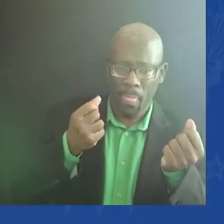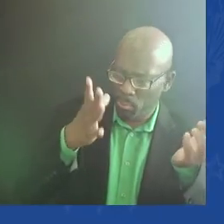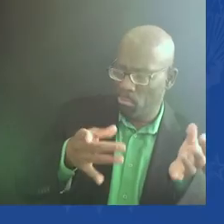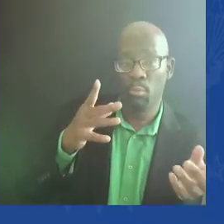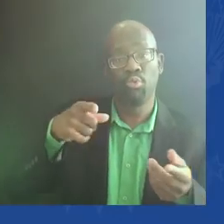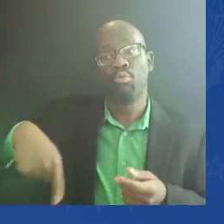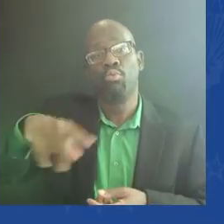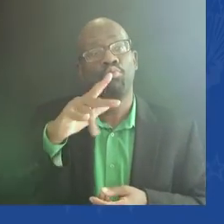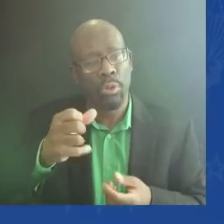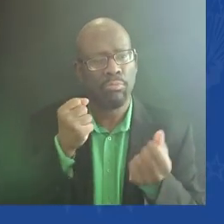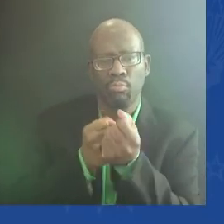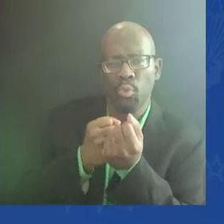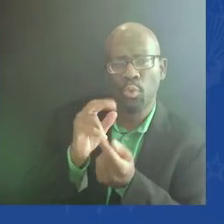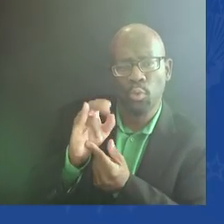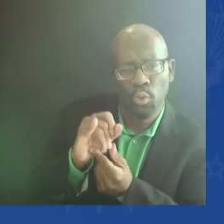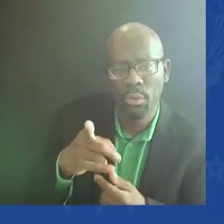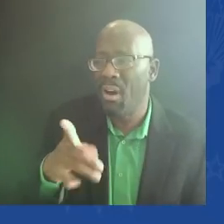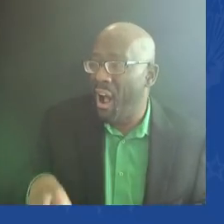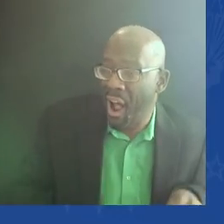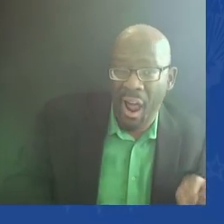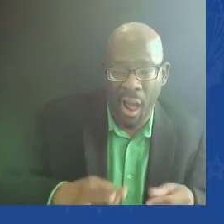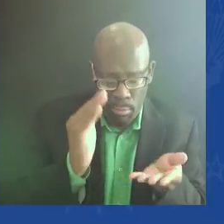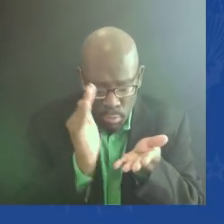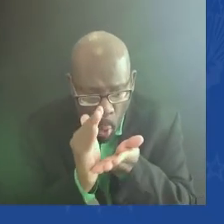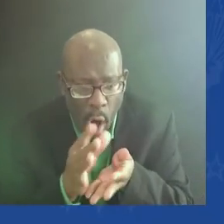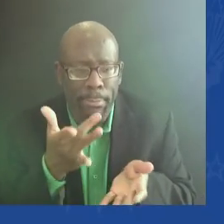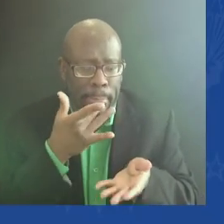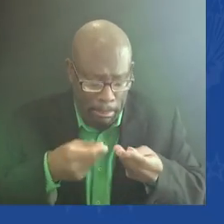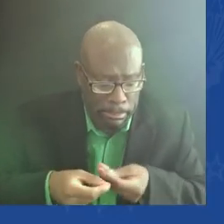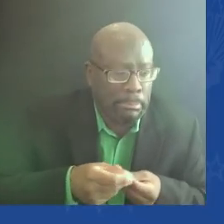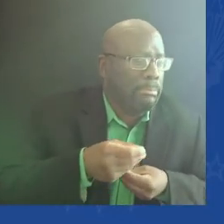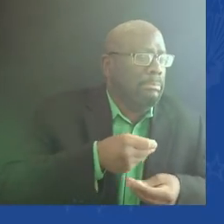is a combination of the desire of people to be able to change professions,